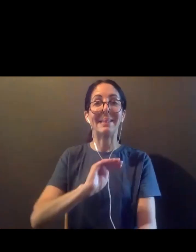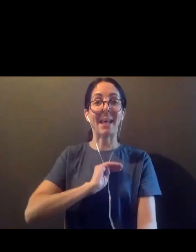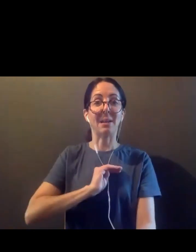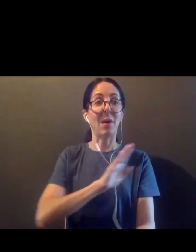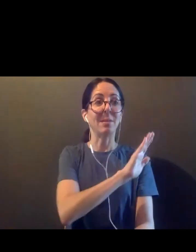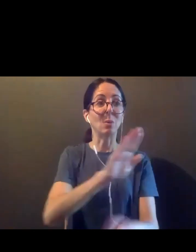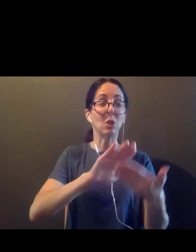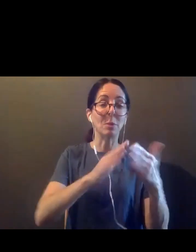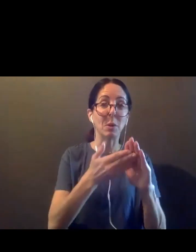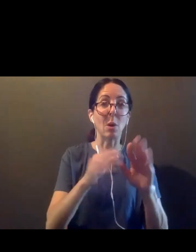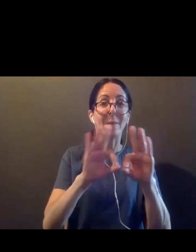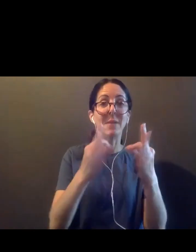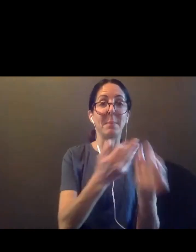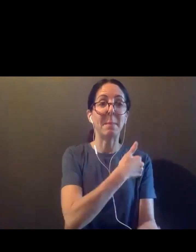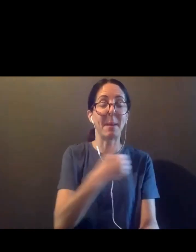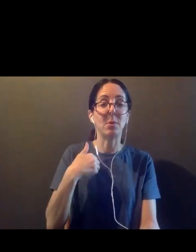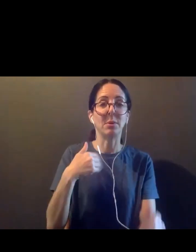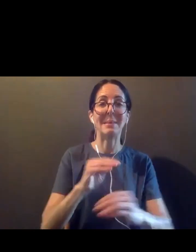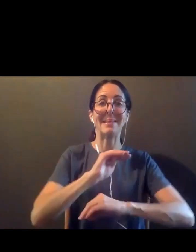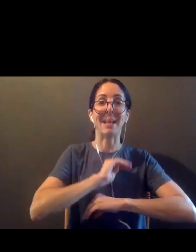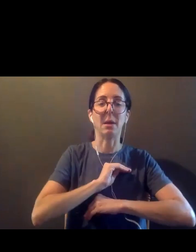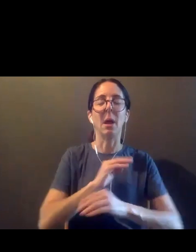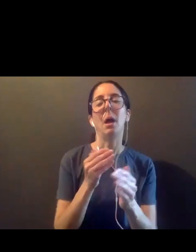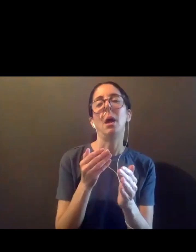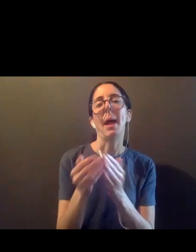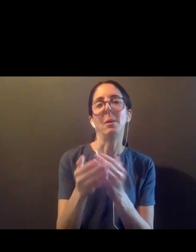or family members that you are trying to serve. Anyway, I wanted to end on that.